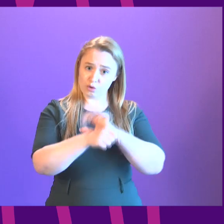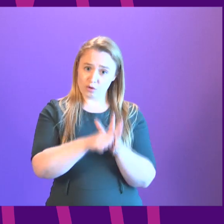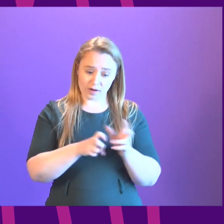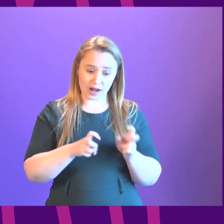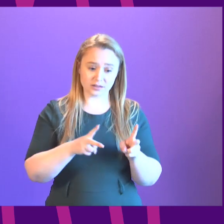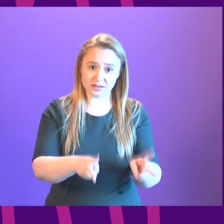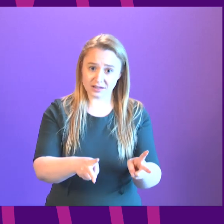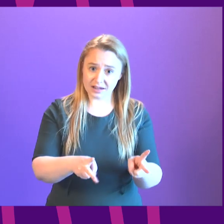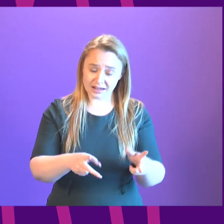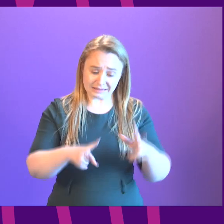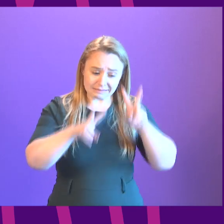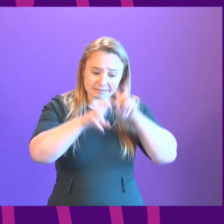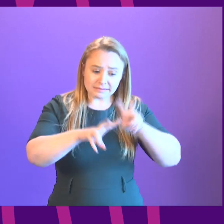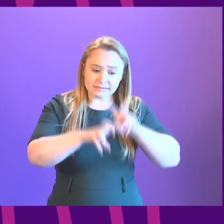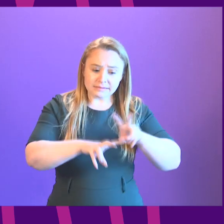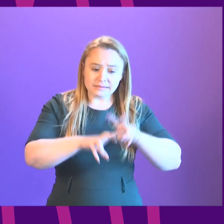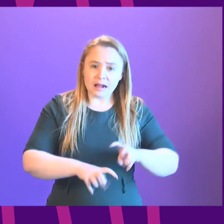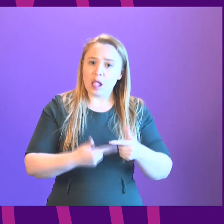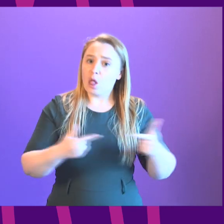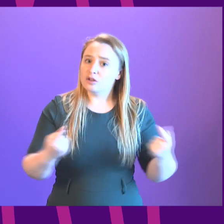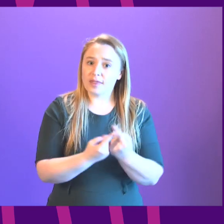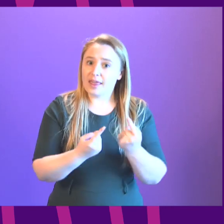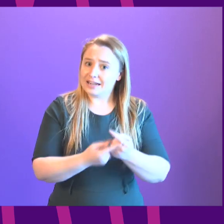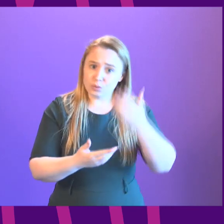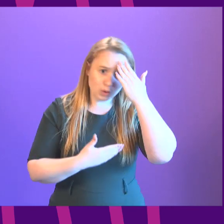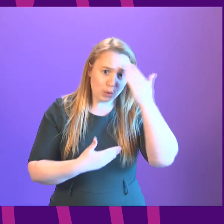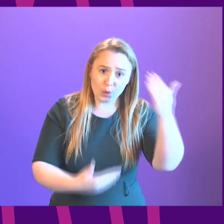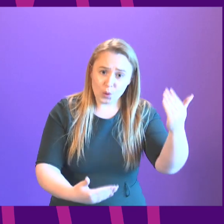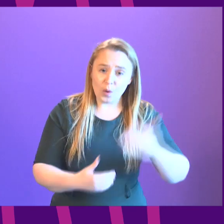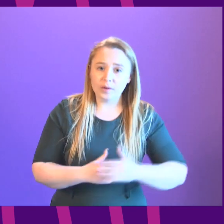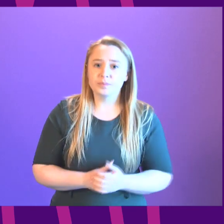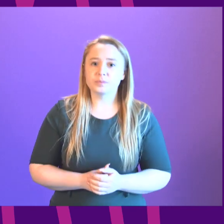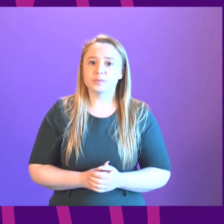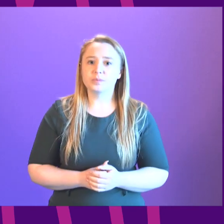know. However, they are growing weary of seeing supposedly time-limited firebreaks stretch